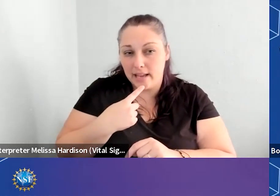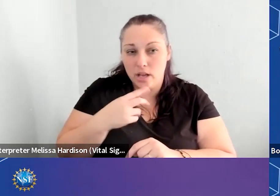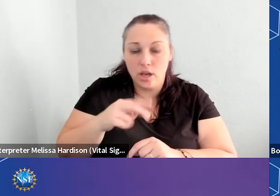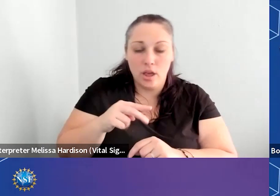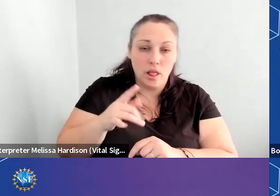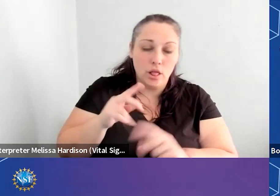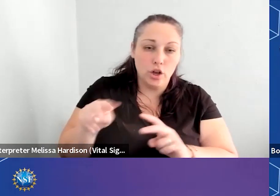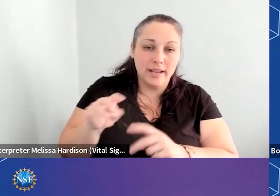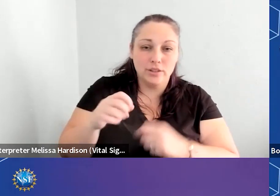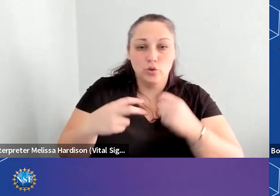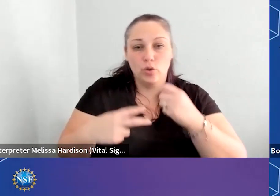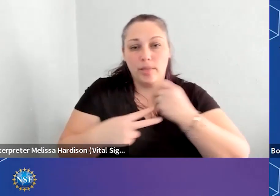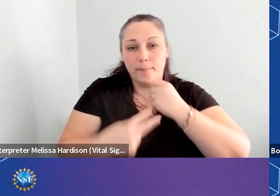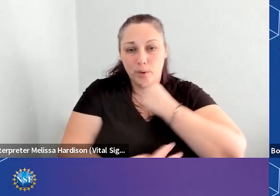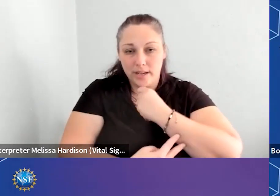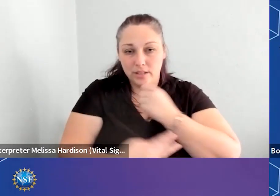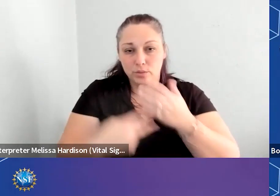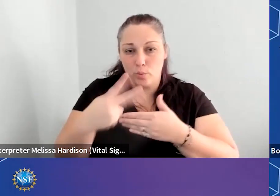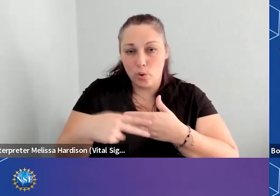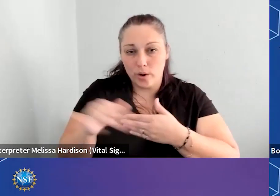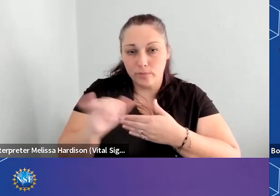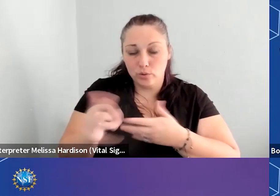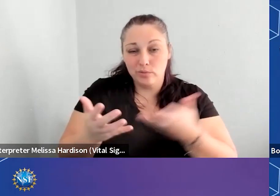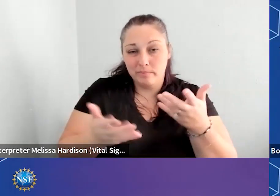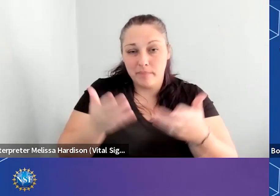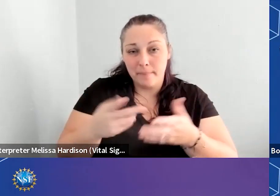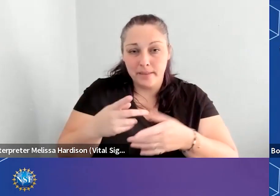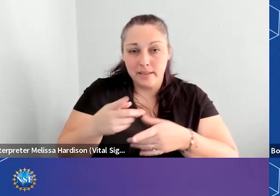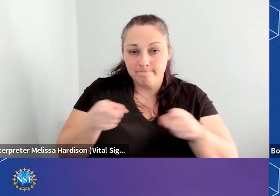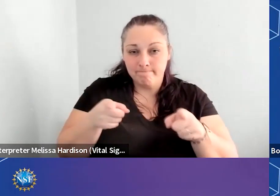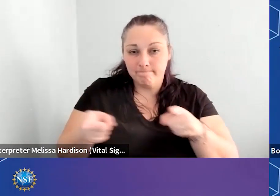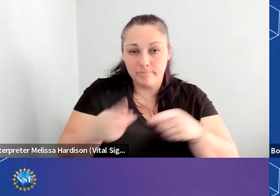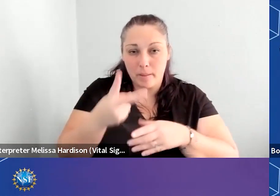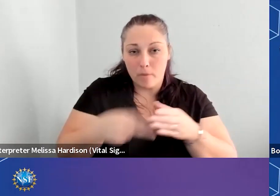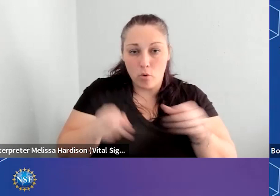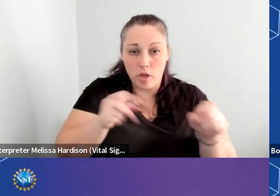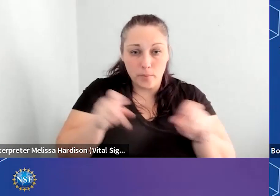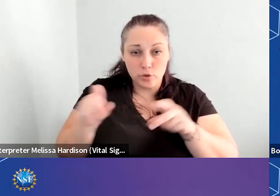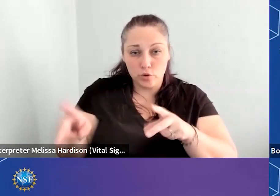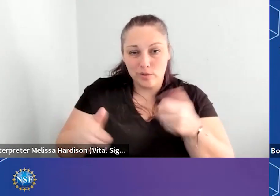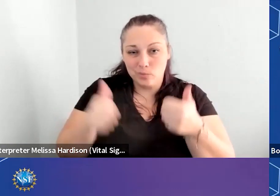So you might actually have two different opportunities and see which one better fits what you're trying to do.